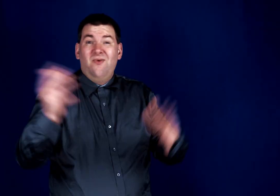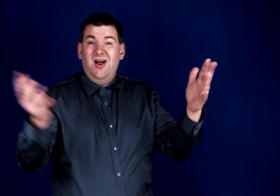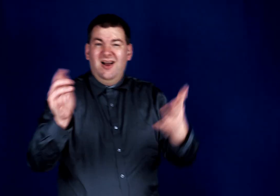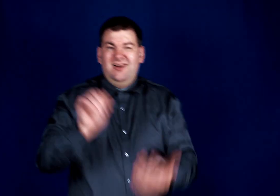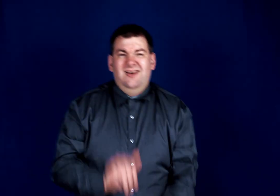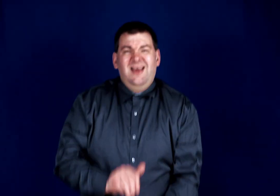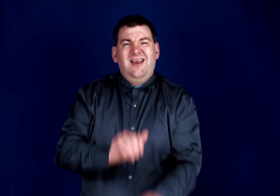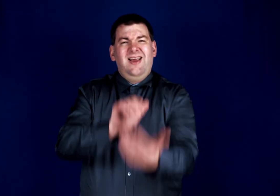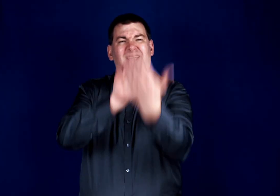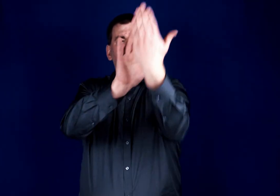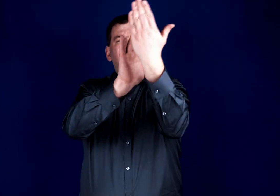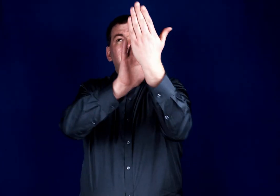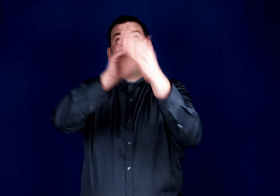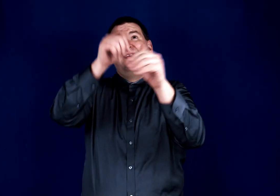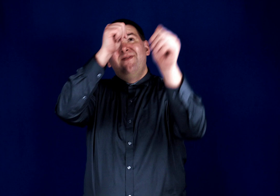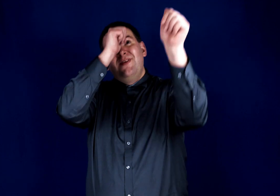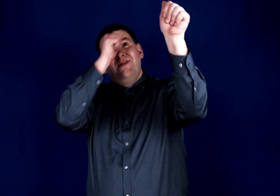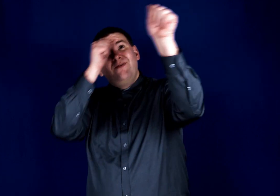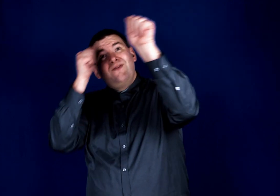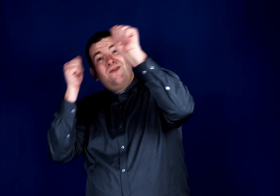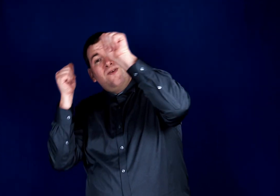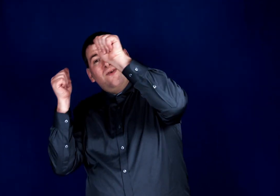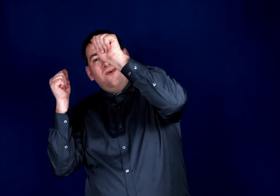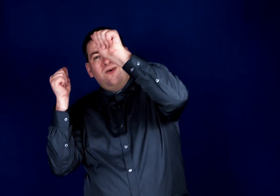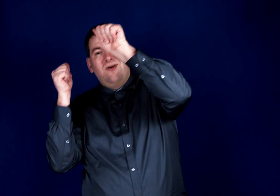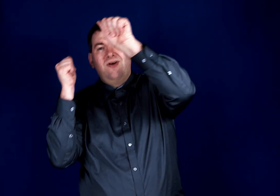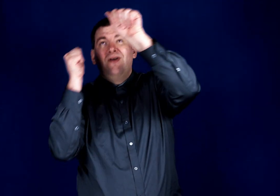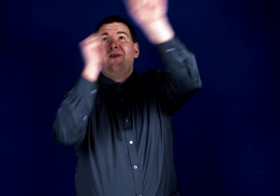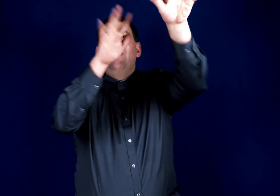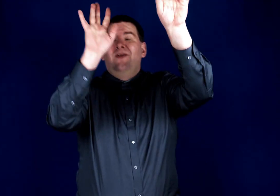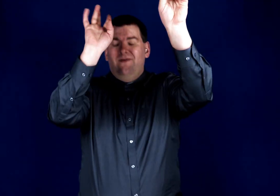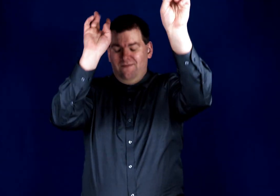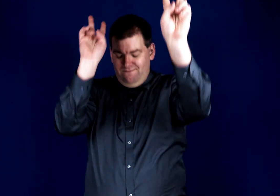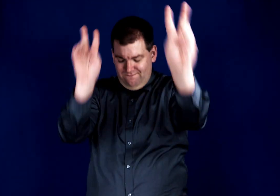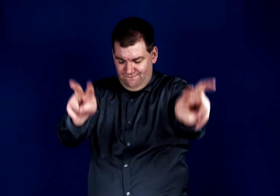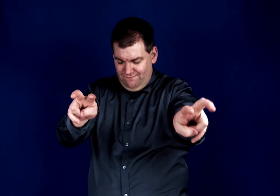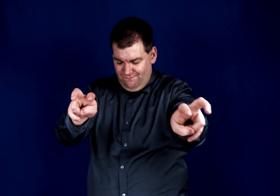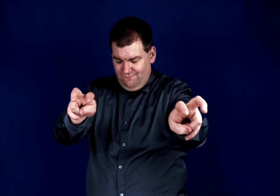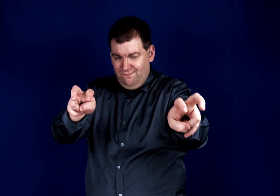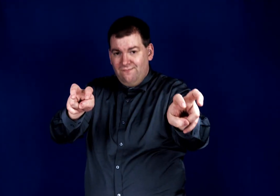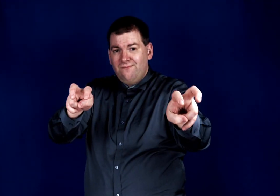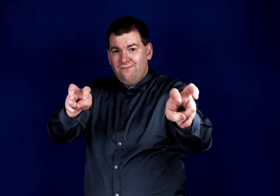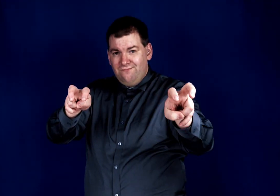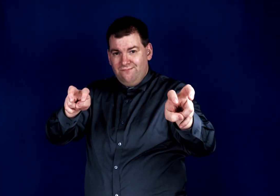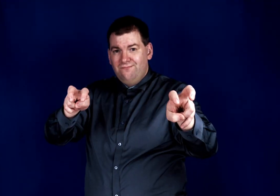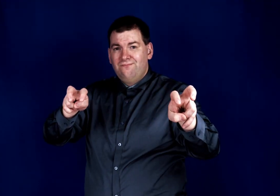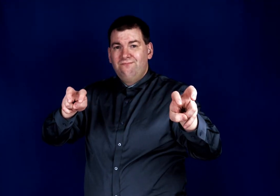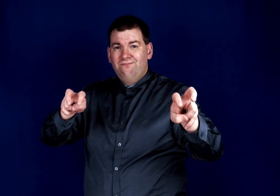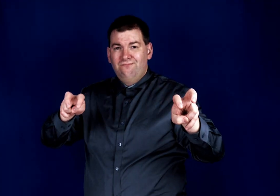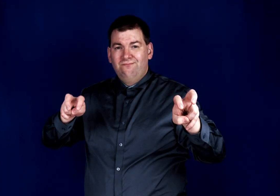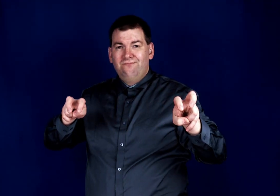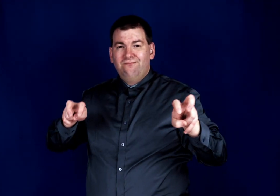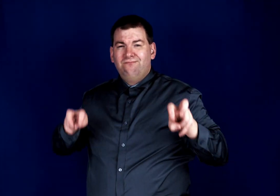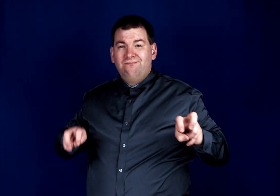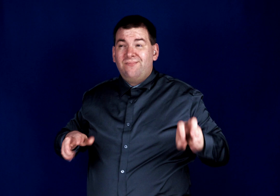To stand before the Father's throne